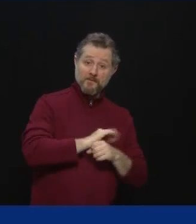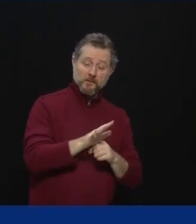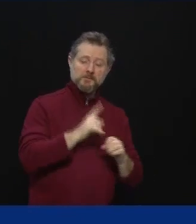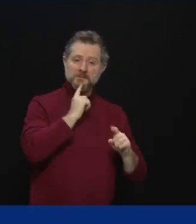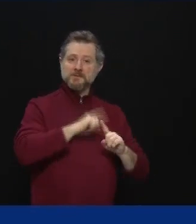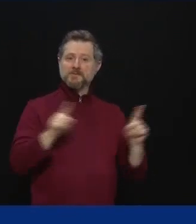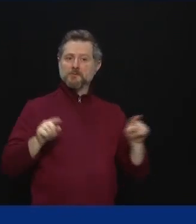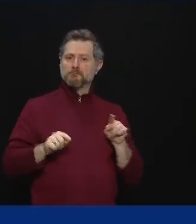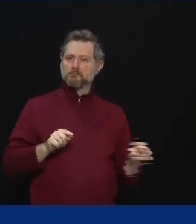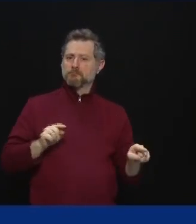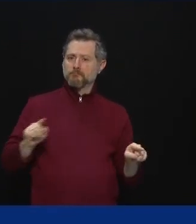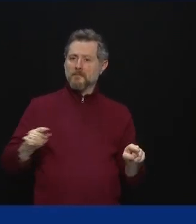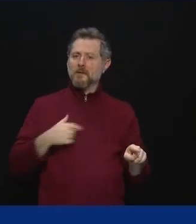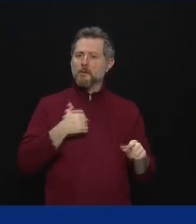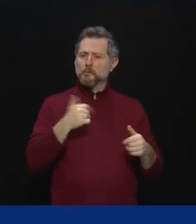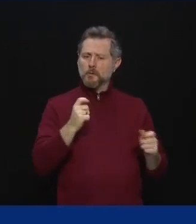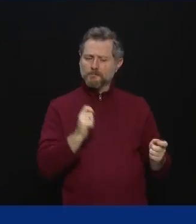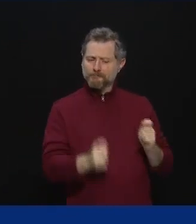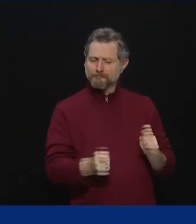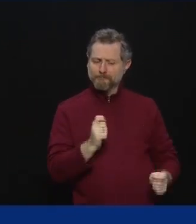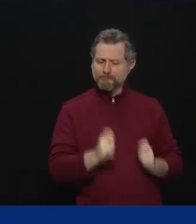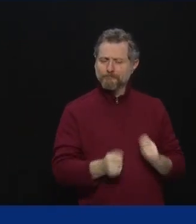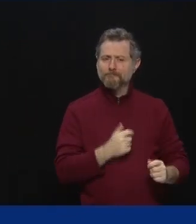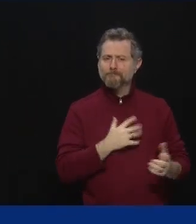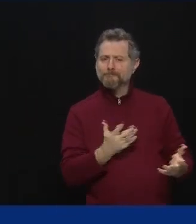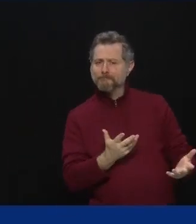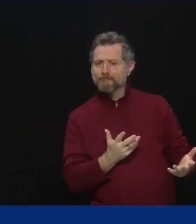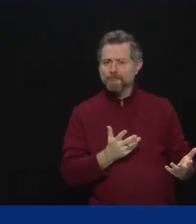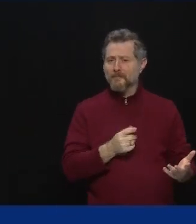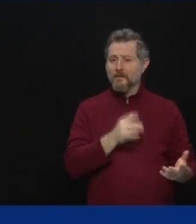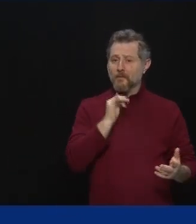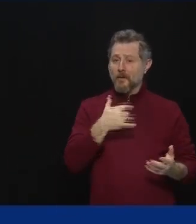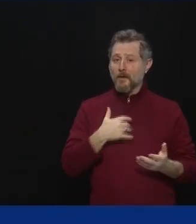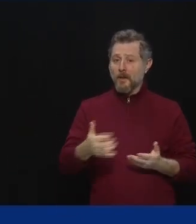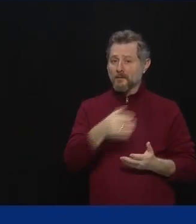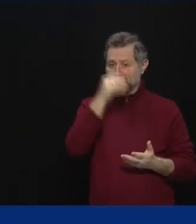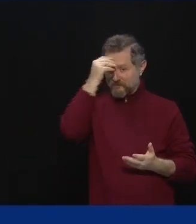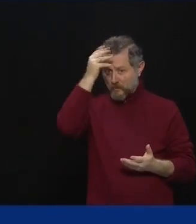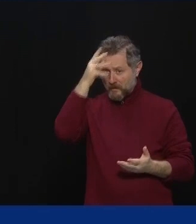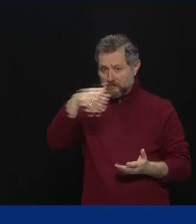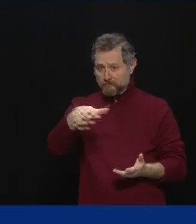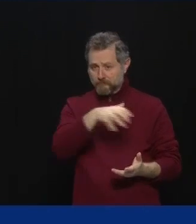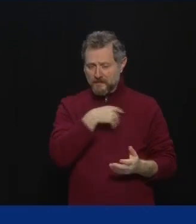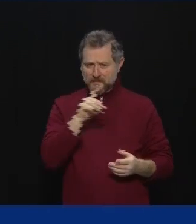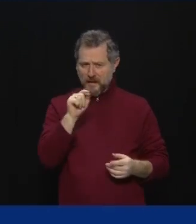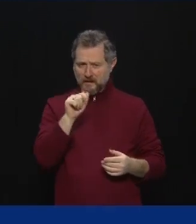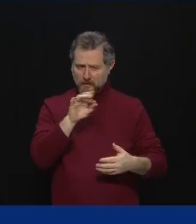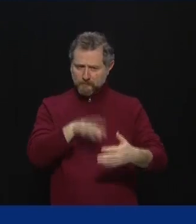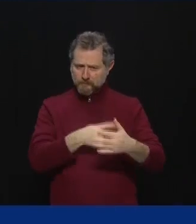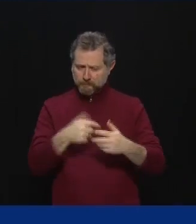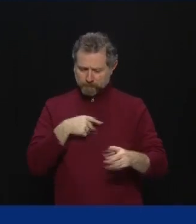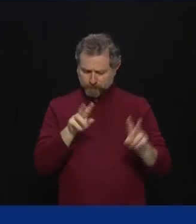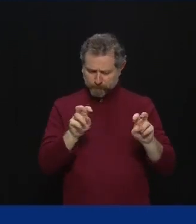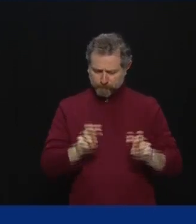HAVE AS MUCH INFORMATION AND ALSO A DIFFERENT VARIANT. NOW THIS IS THE PREDOMINANT VARIANT, DIFFERENT CIRCUMSTANCES, AGAIN, ALWAYS